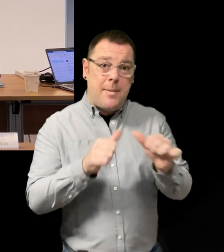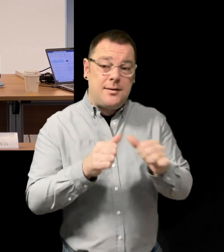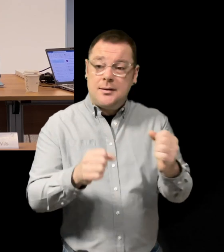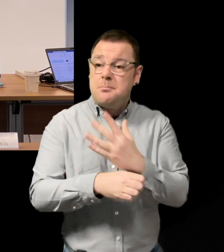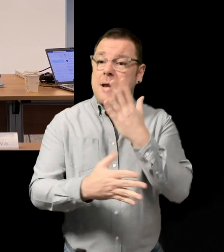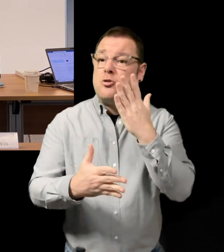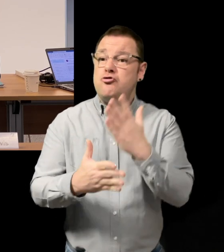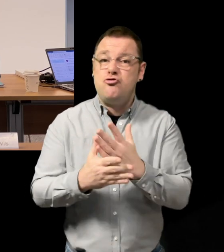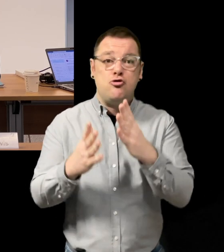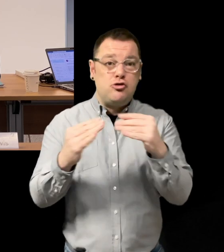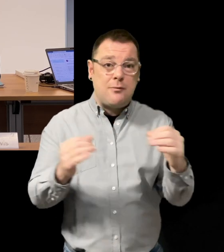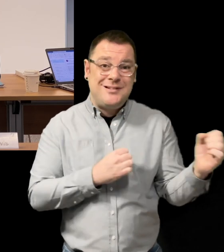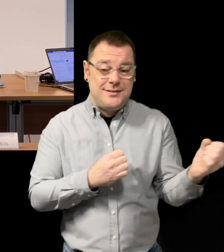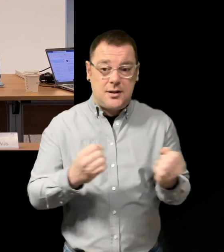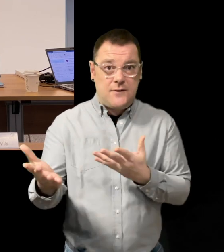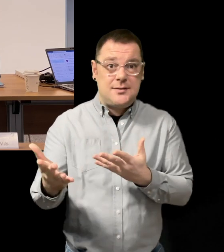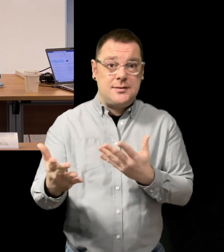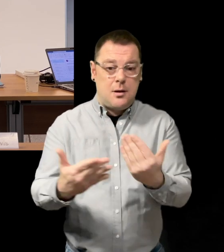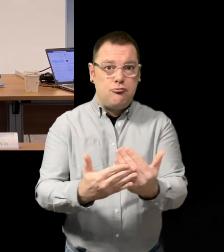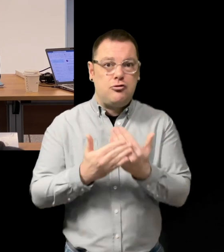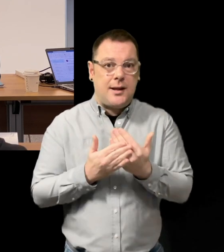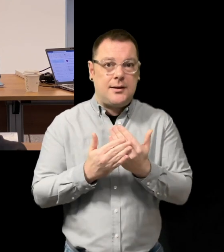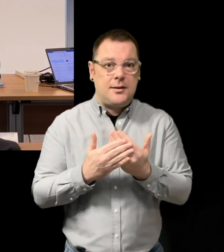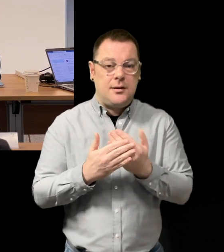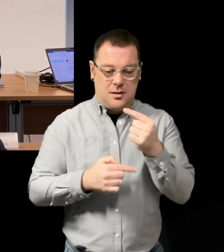to ensure Surrey services are protected over the coming years.